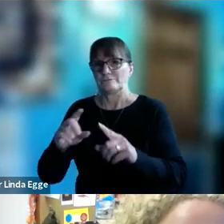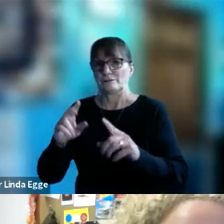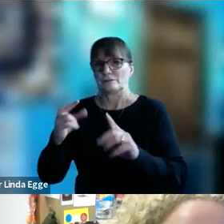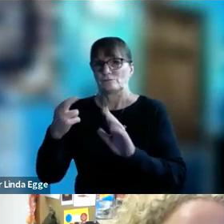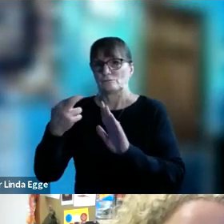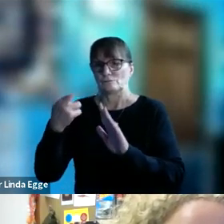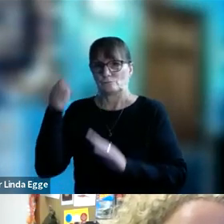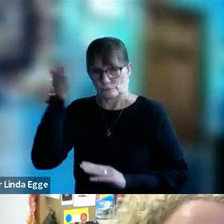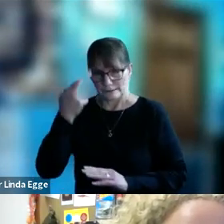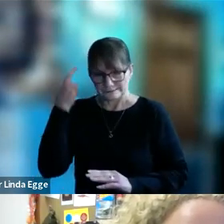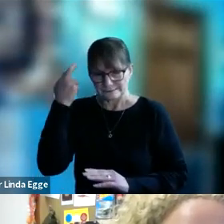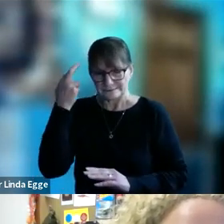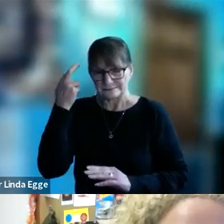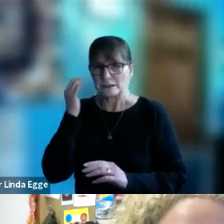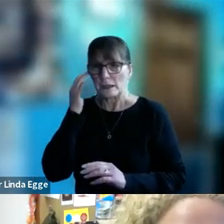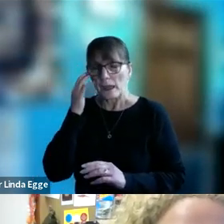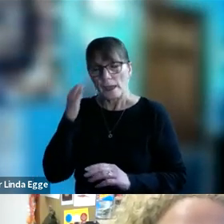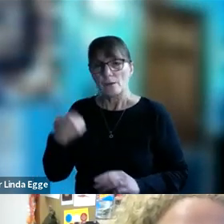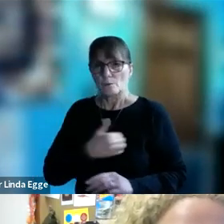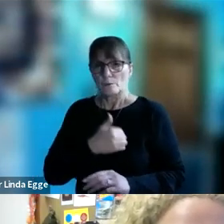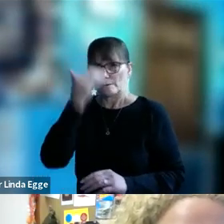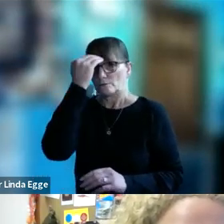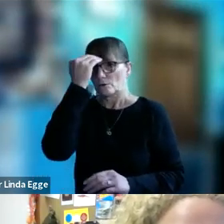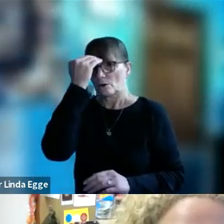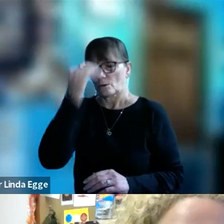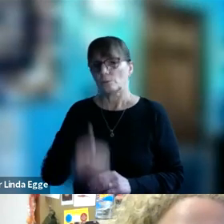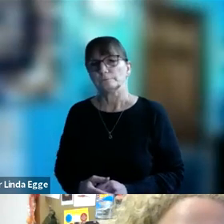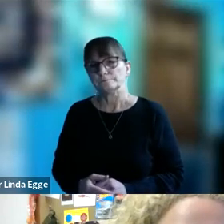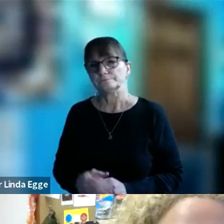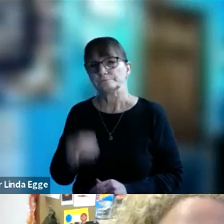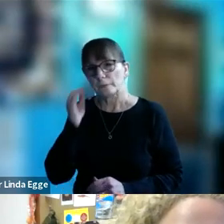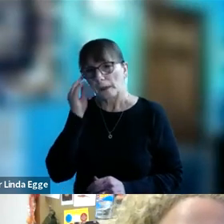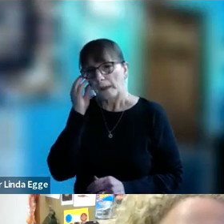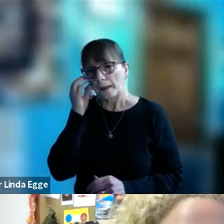you know, we know. So that kind of information